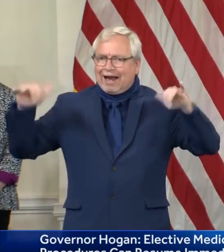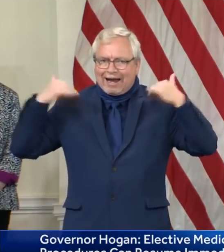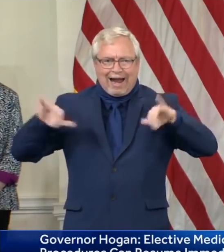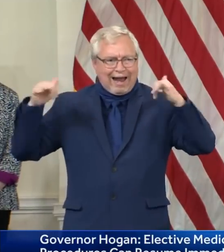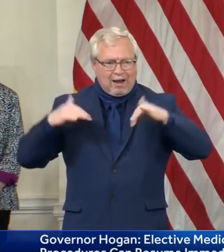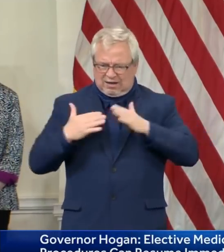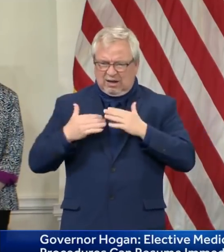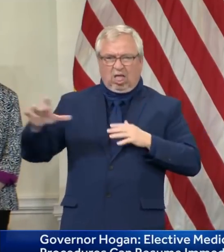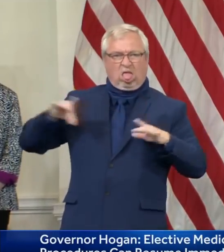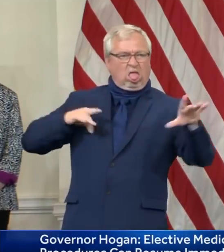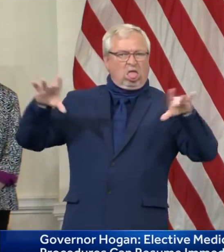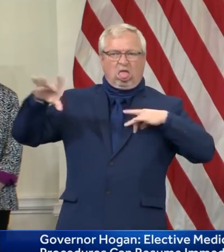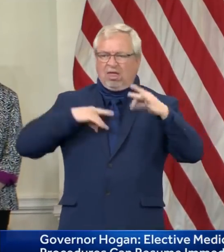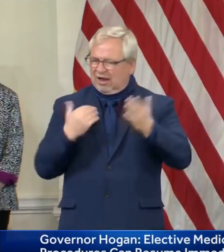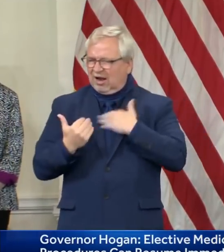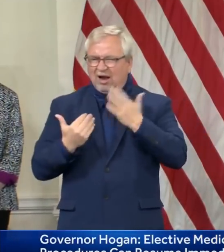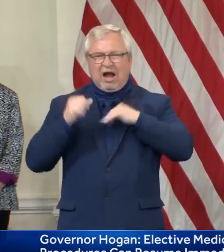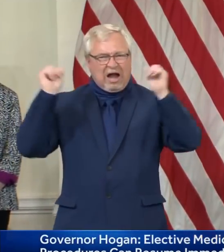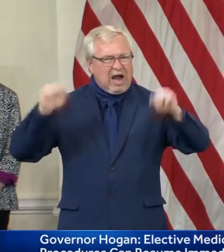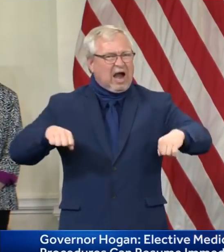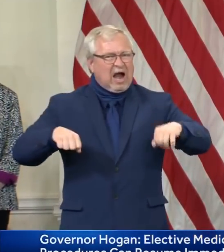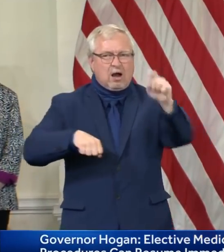THIS VIRUS IS STILL WITH US.